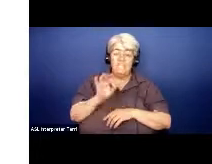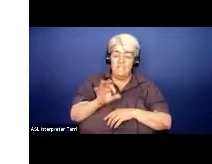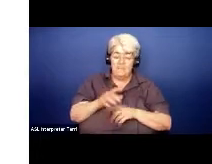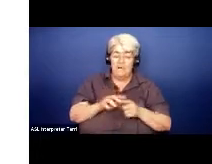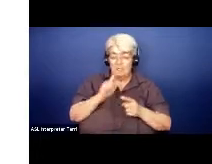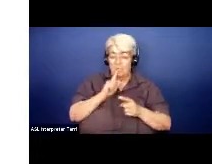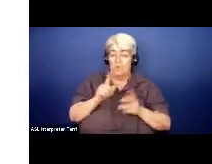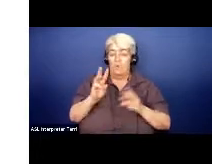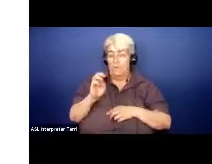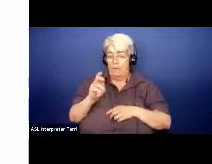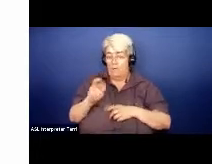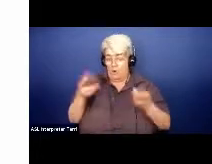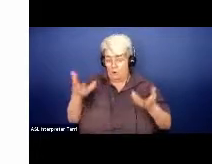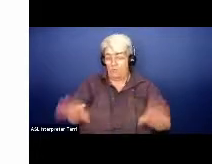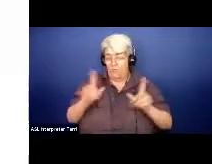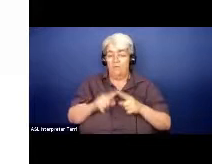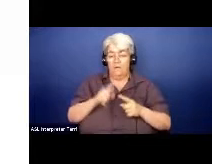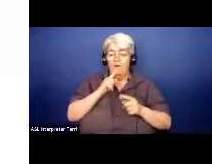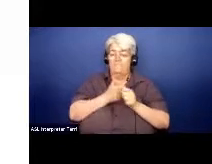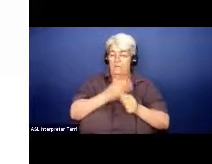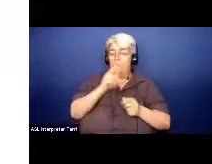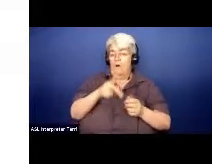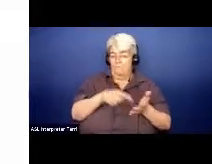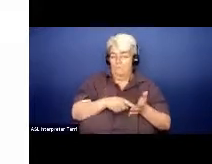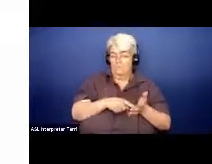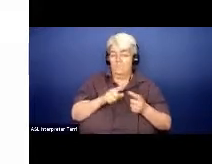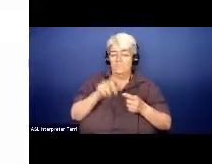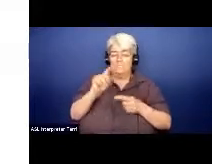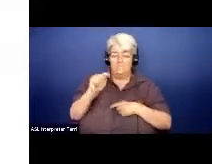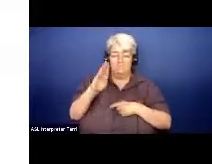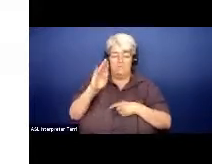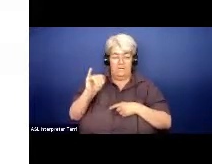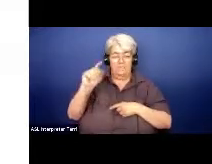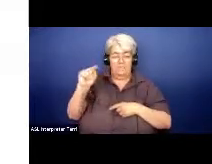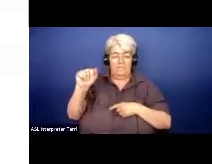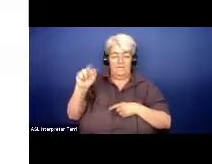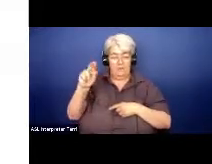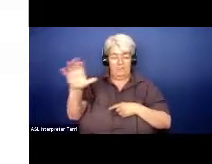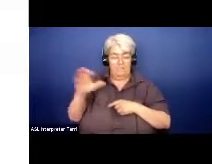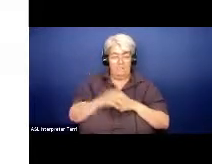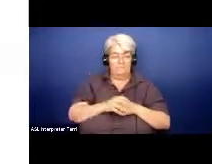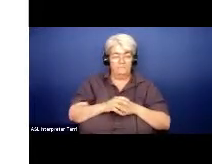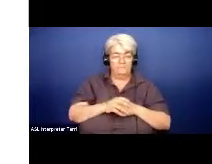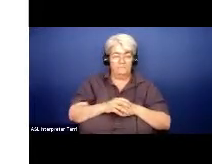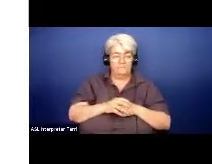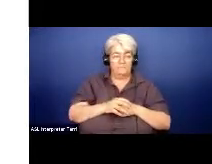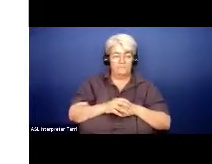You can send follow up questions